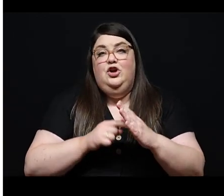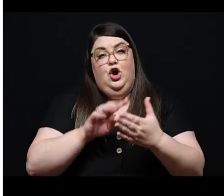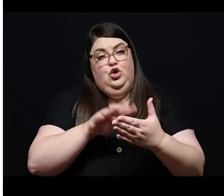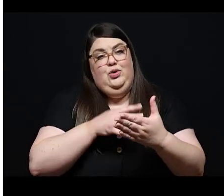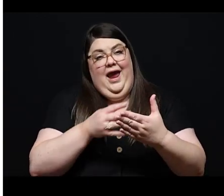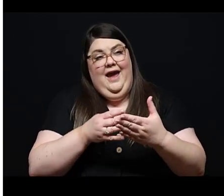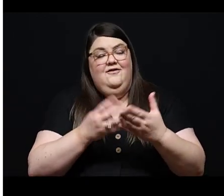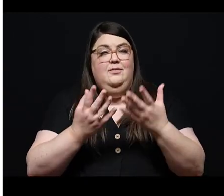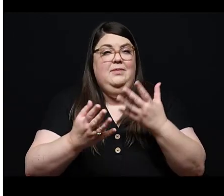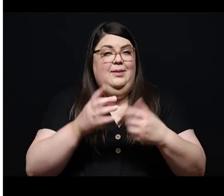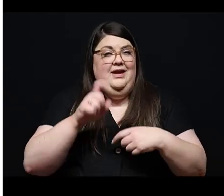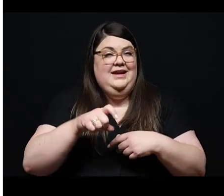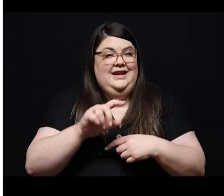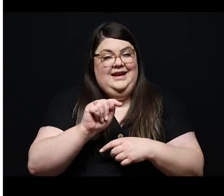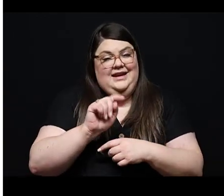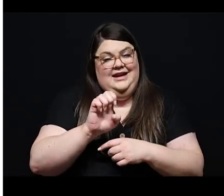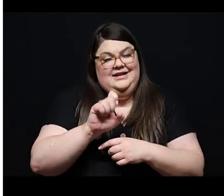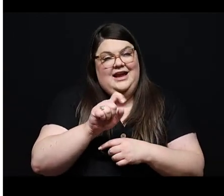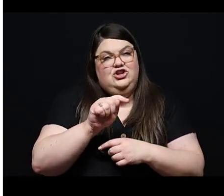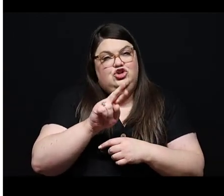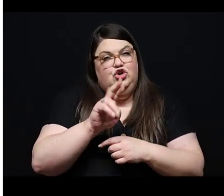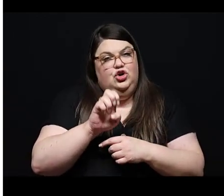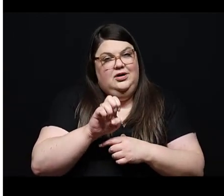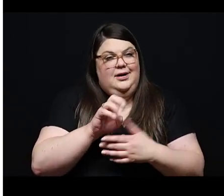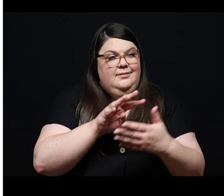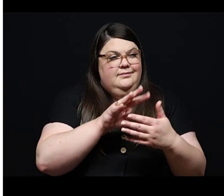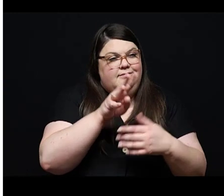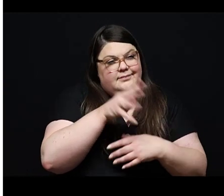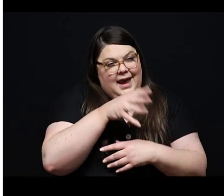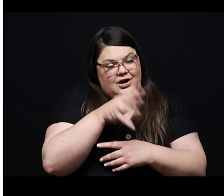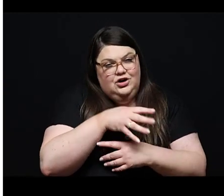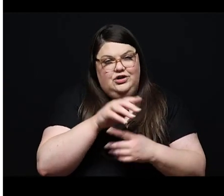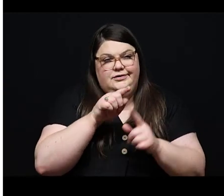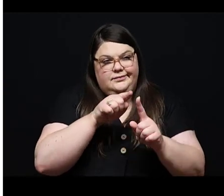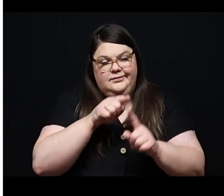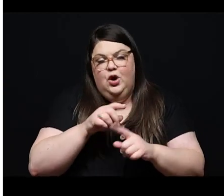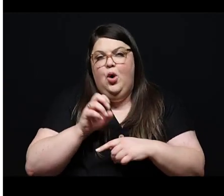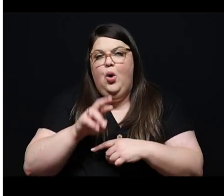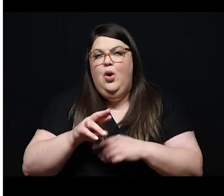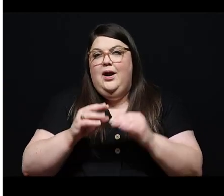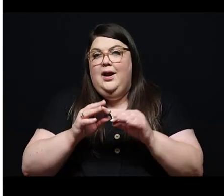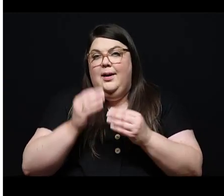patterns to represent data sets. Or important information should have an additional textual